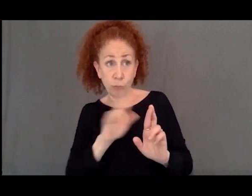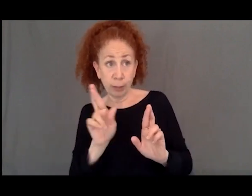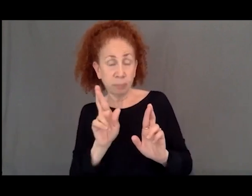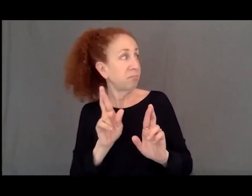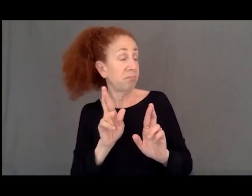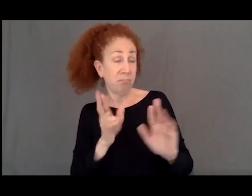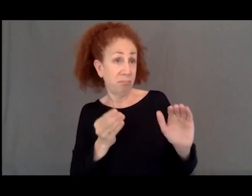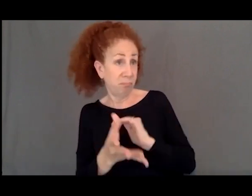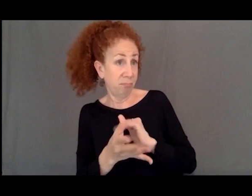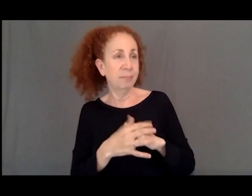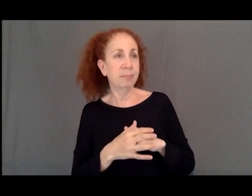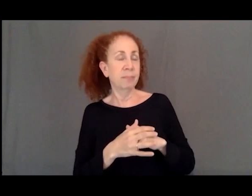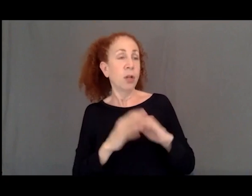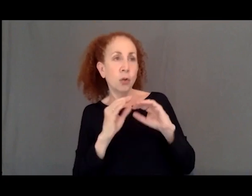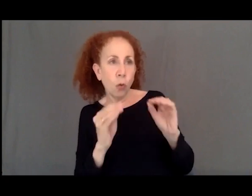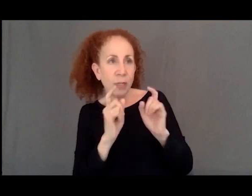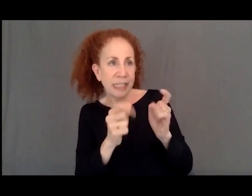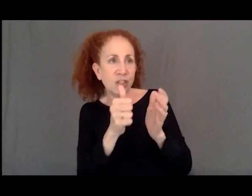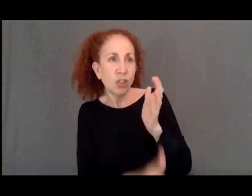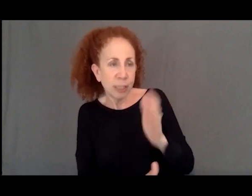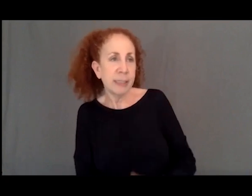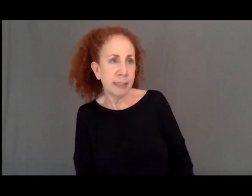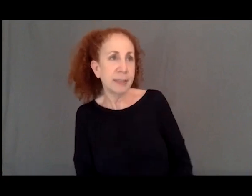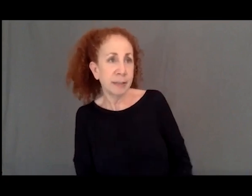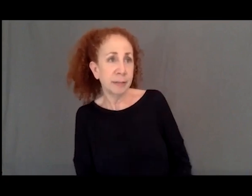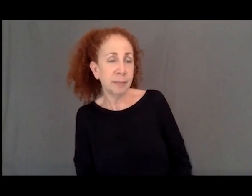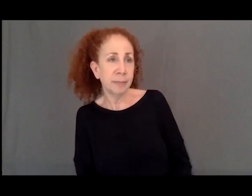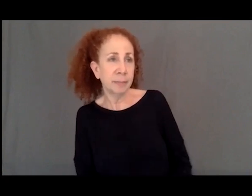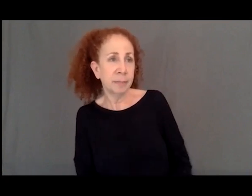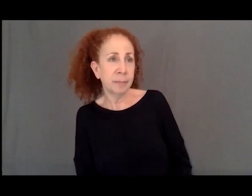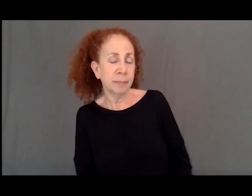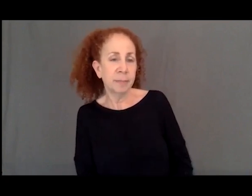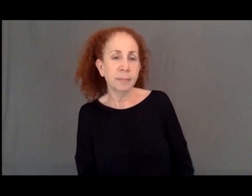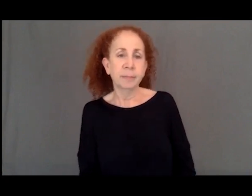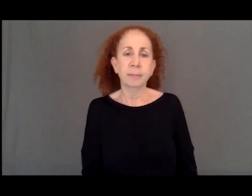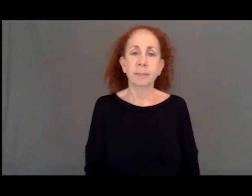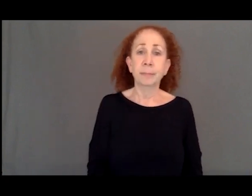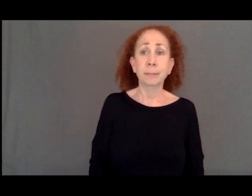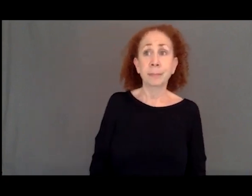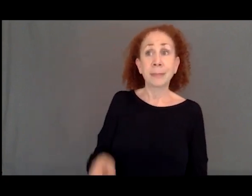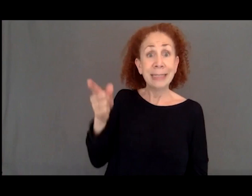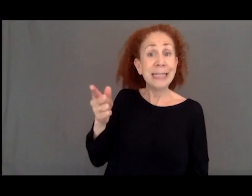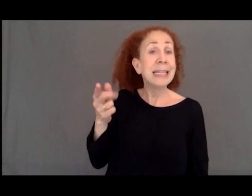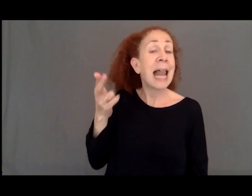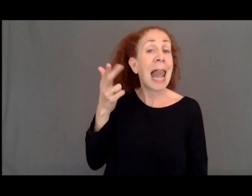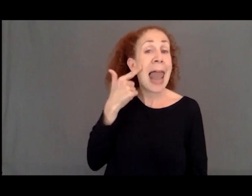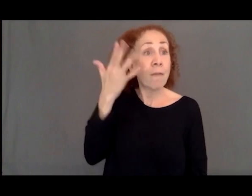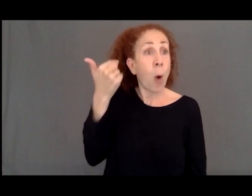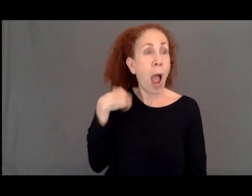Here it is. No one gives a shit. He was amused by my wordlessness.